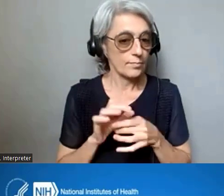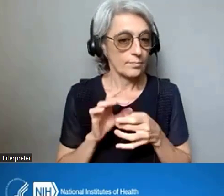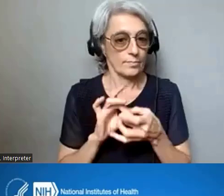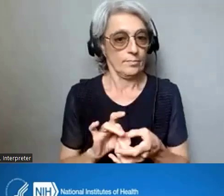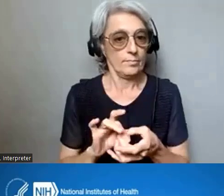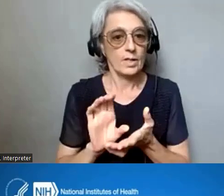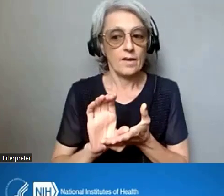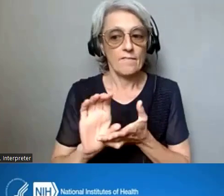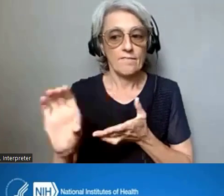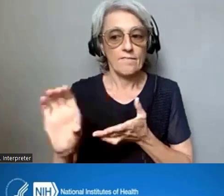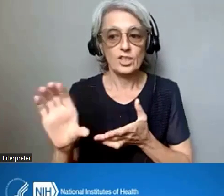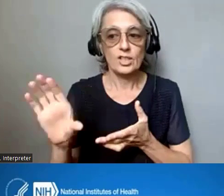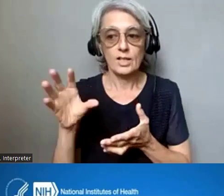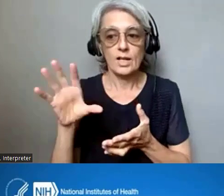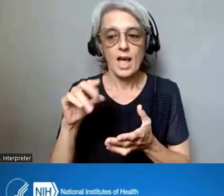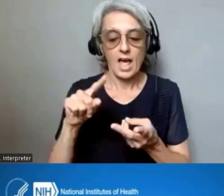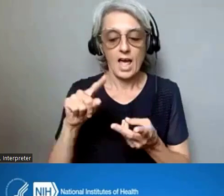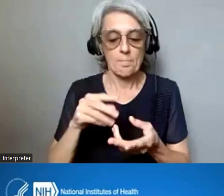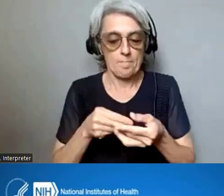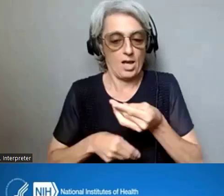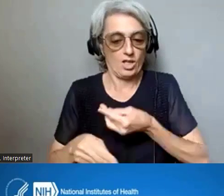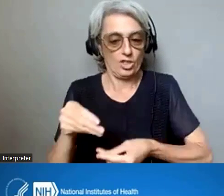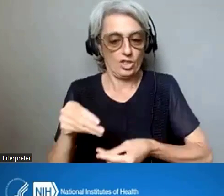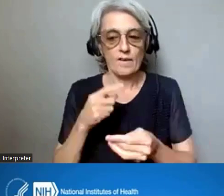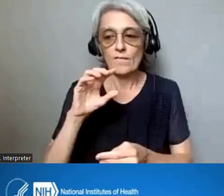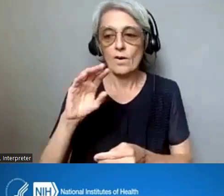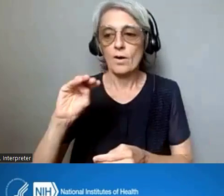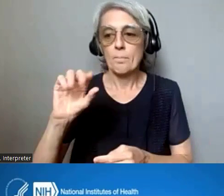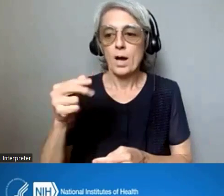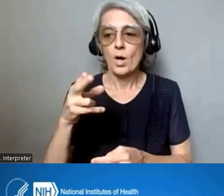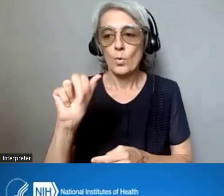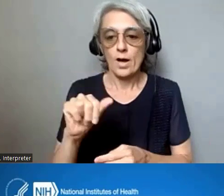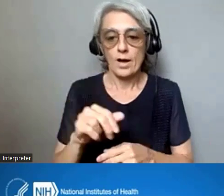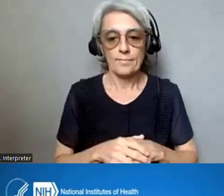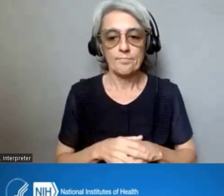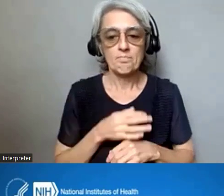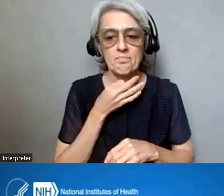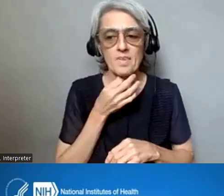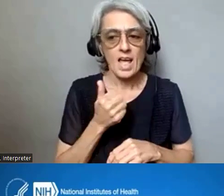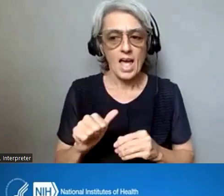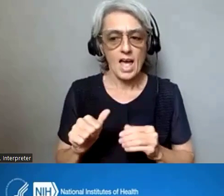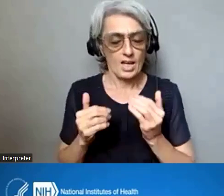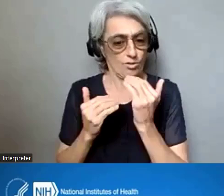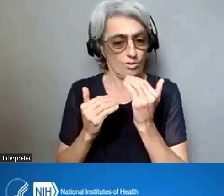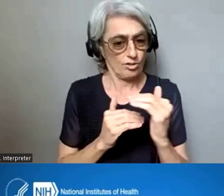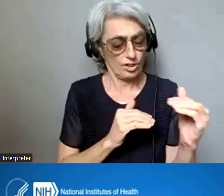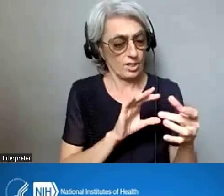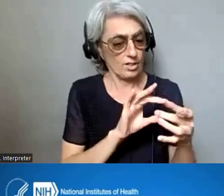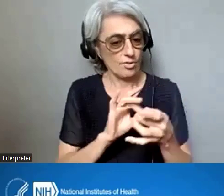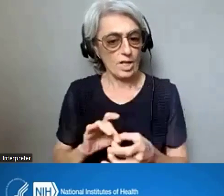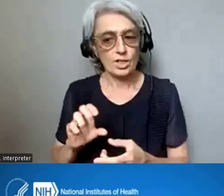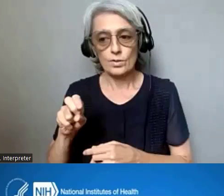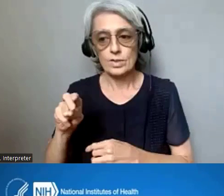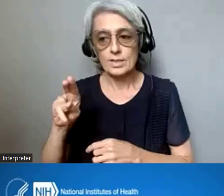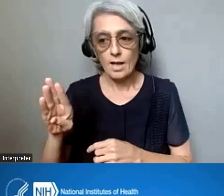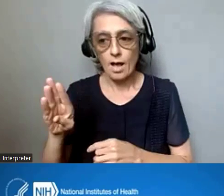and it's to Mahua. "Are there any restrictions regarding subawards and financials?"